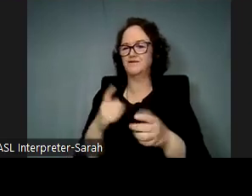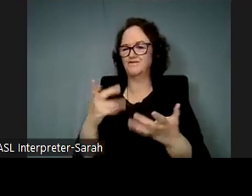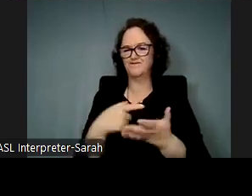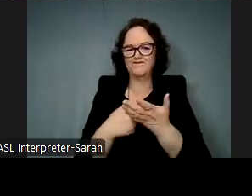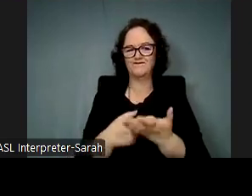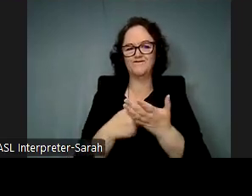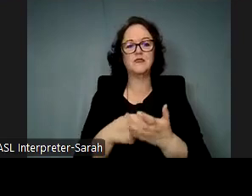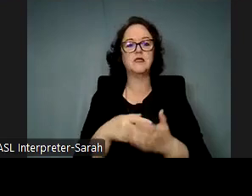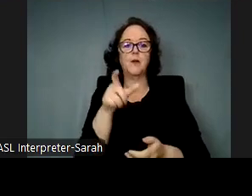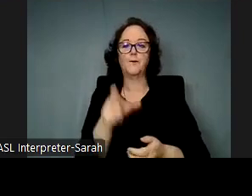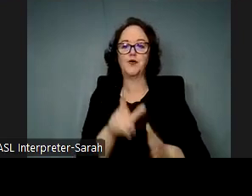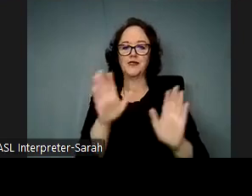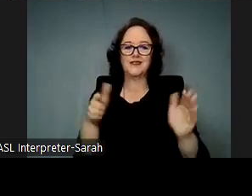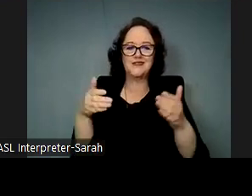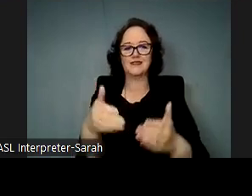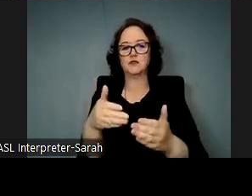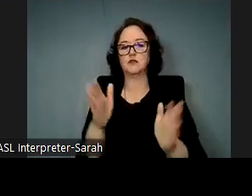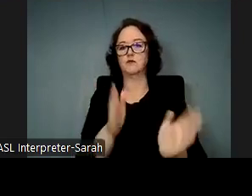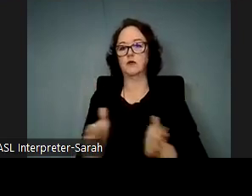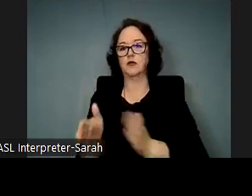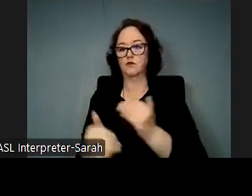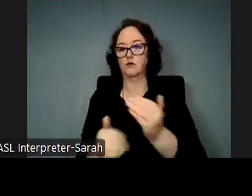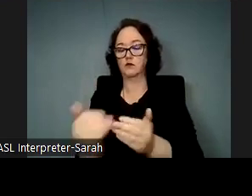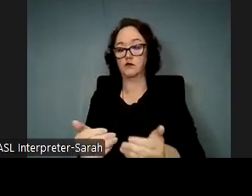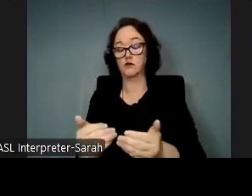an area of problems where perhaps a care manager or case